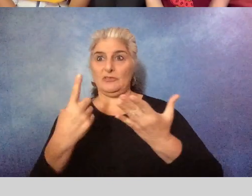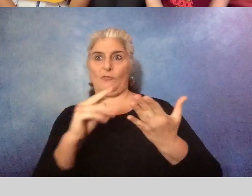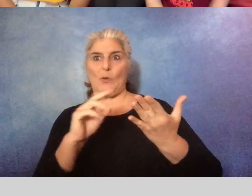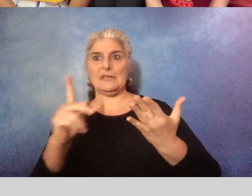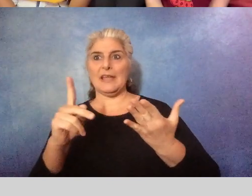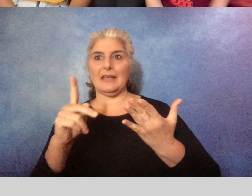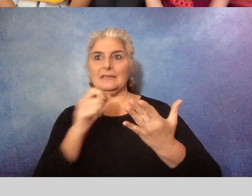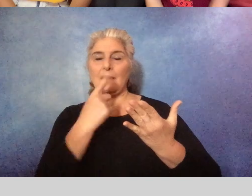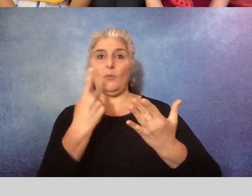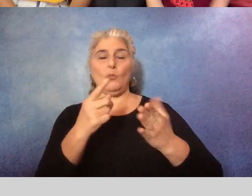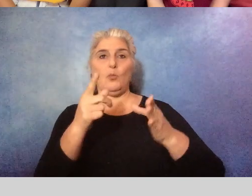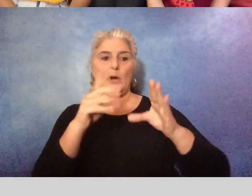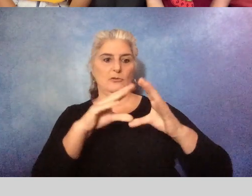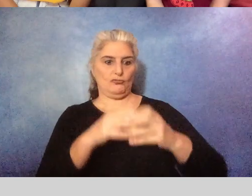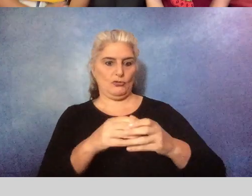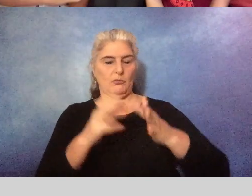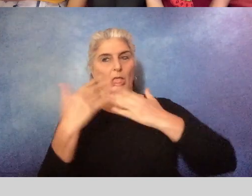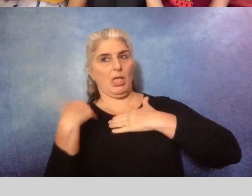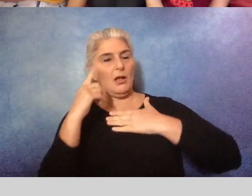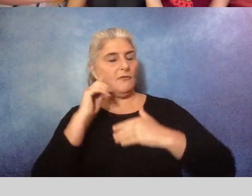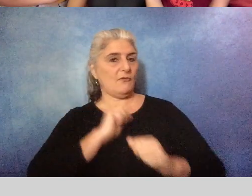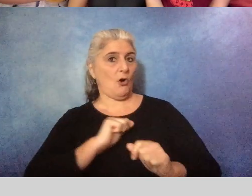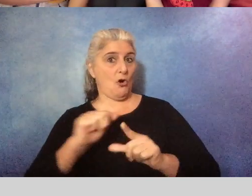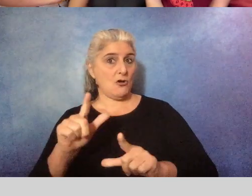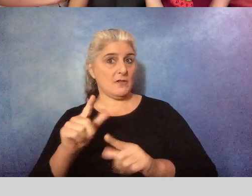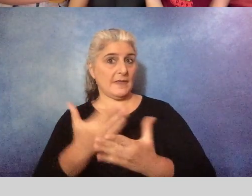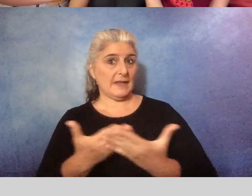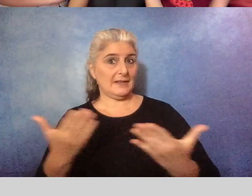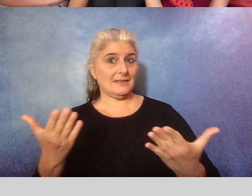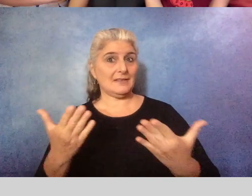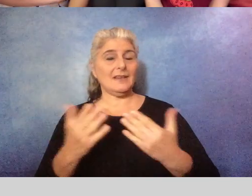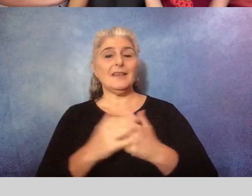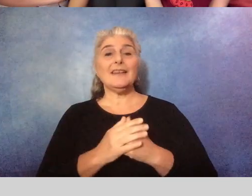When we started seeing that designs